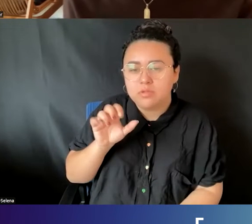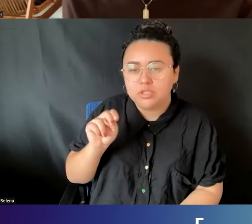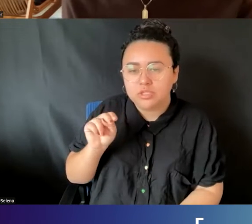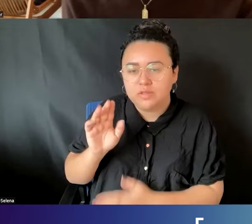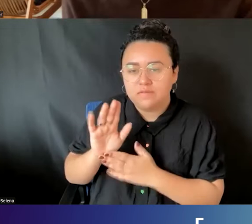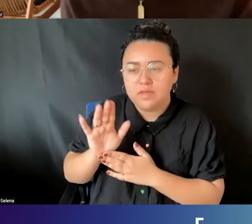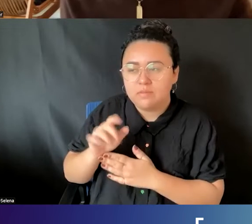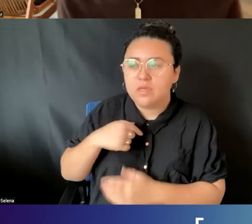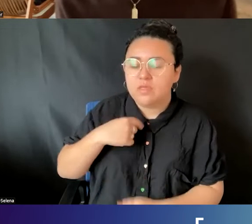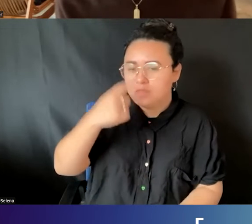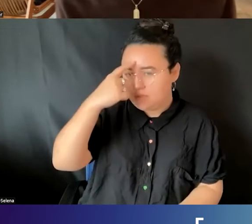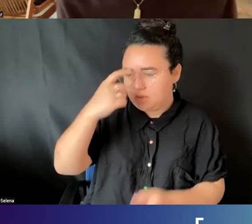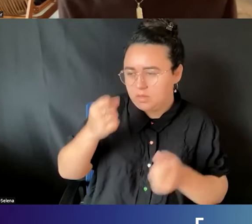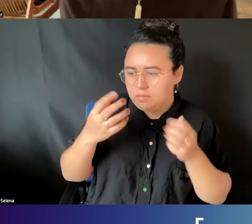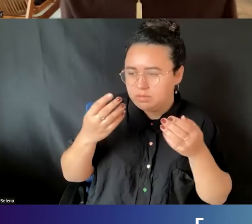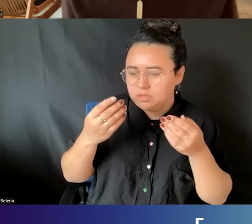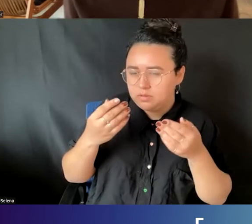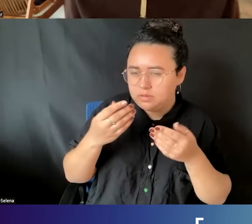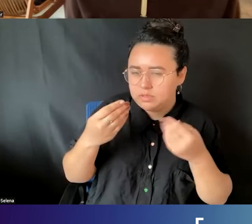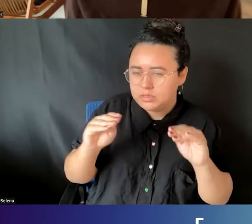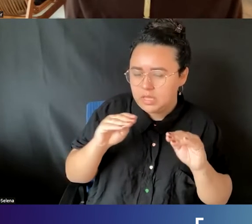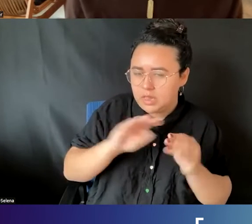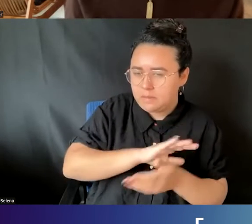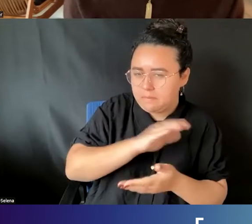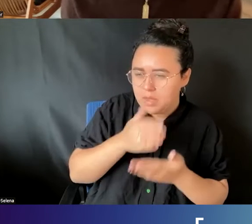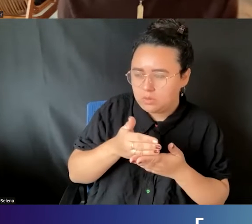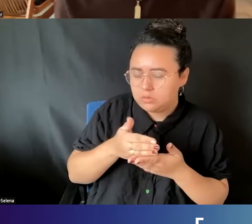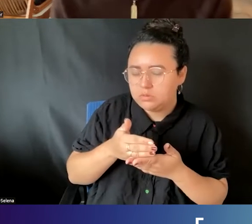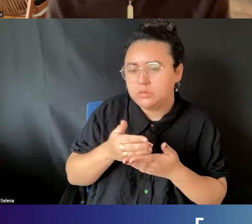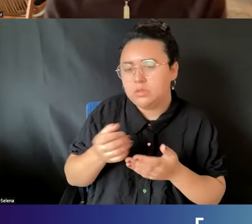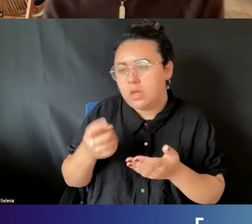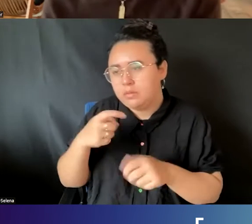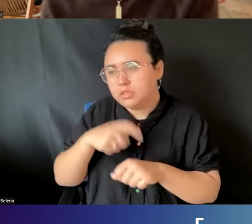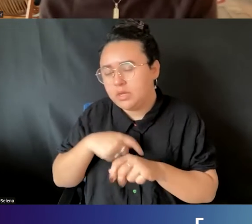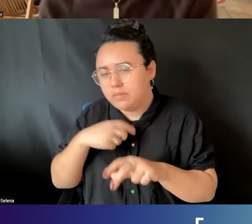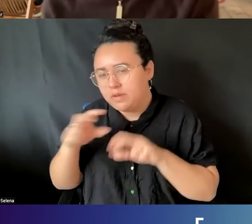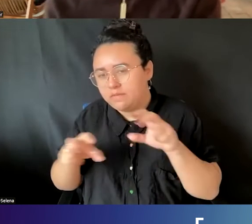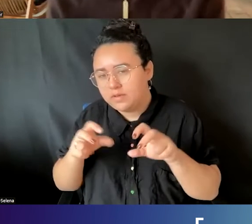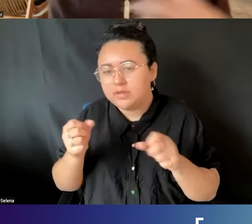going to sell for, how much time am I going to put into this? How many buyers are actually buying films right now?